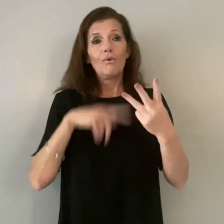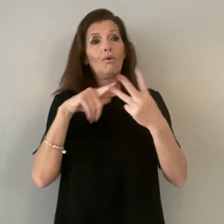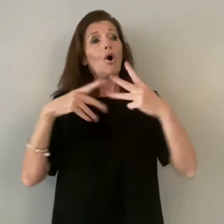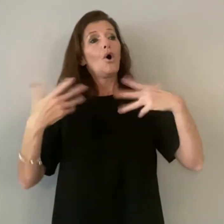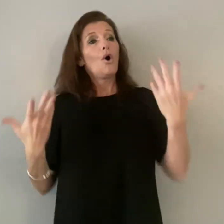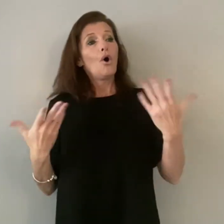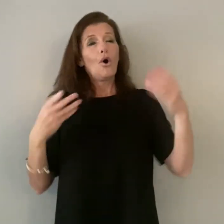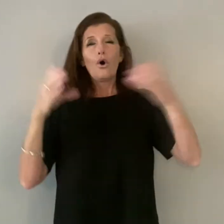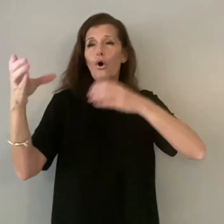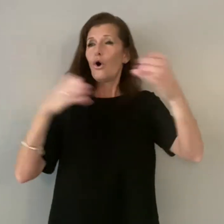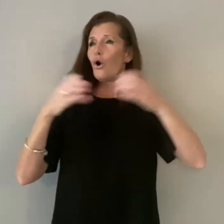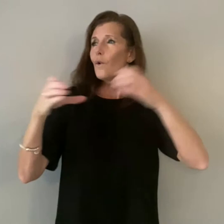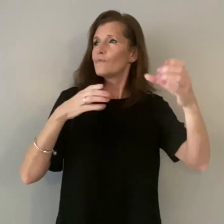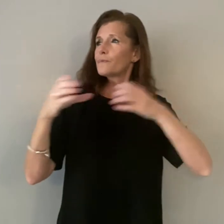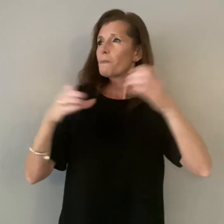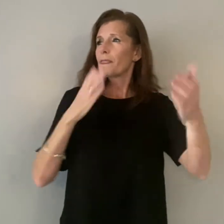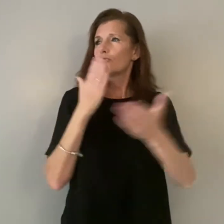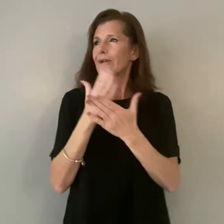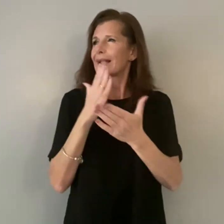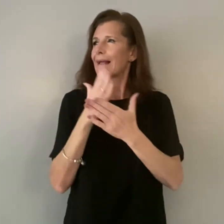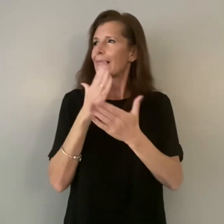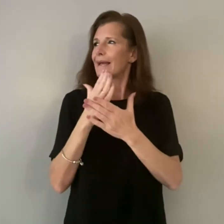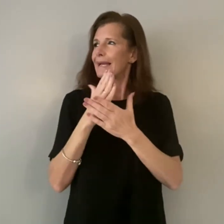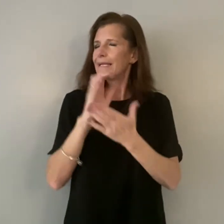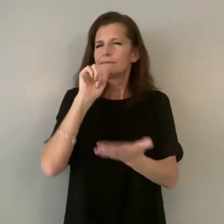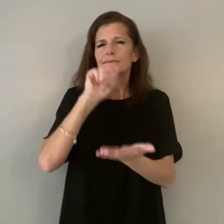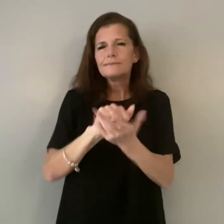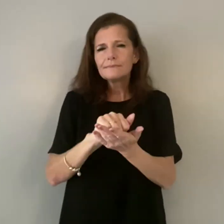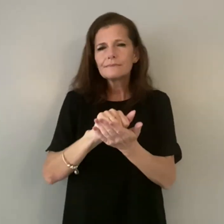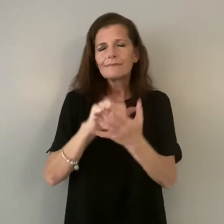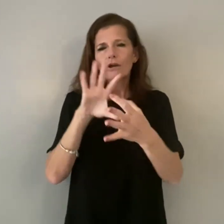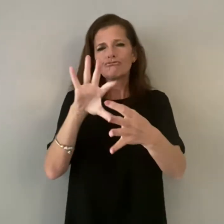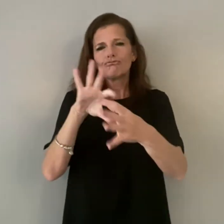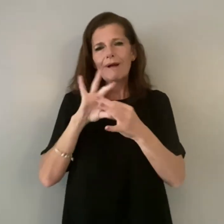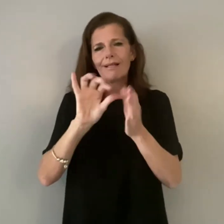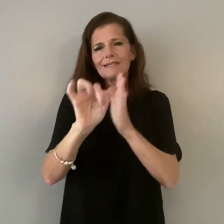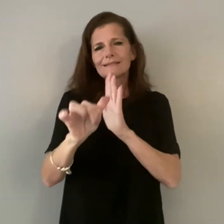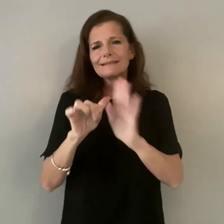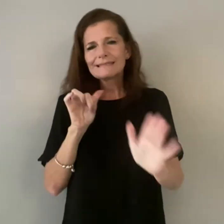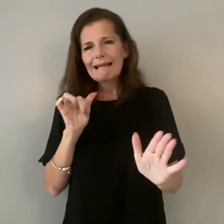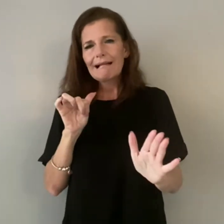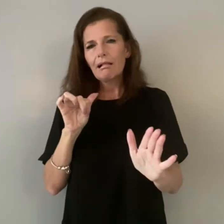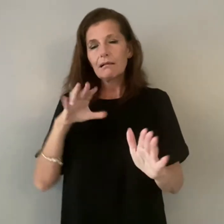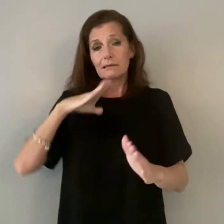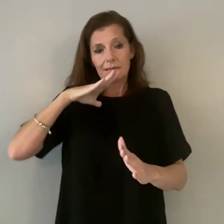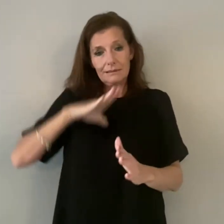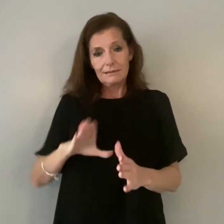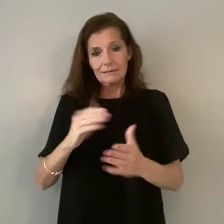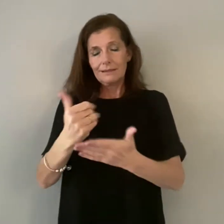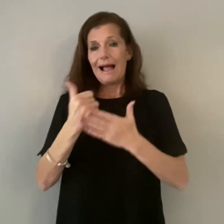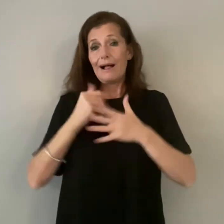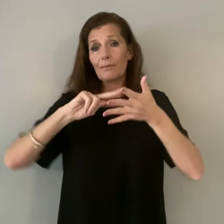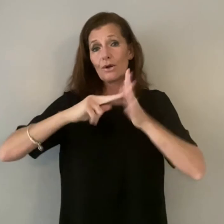recruiting a board with the really, really relevant skills and experience needed to help that organization before.